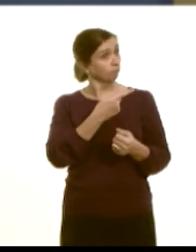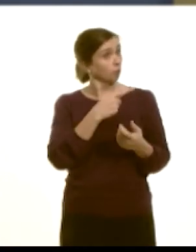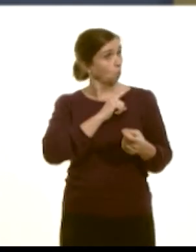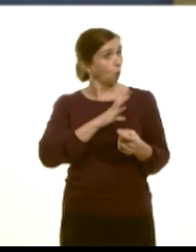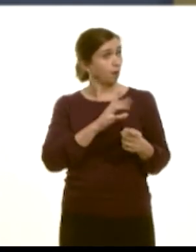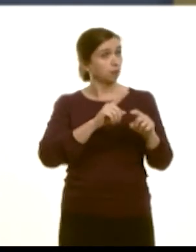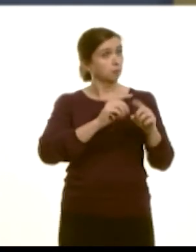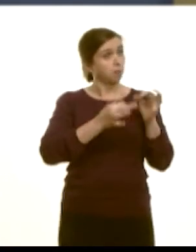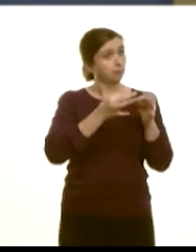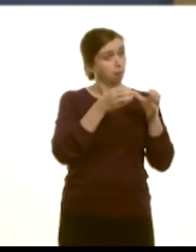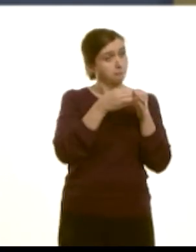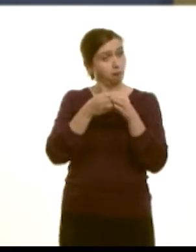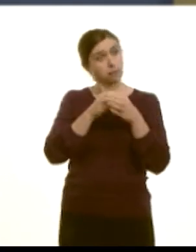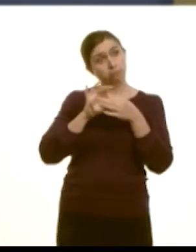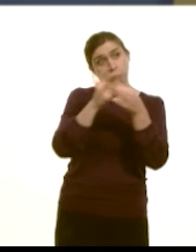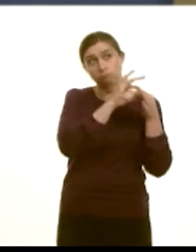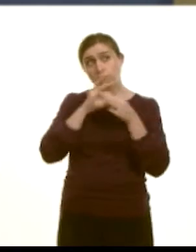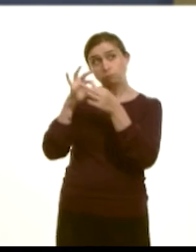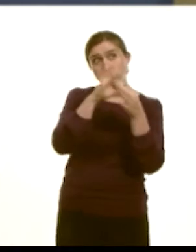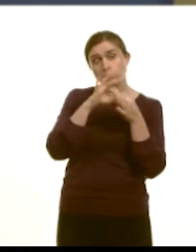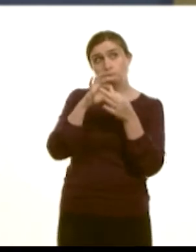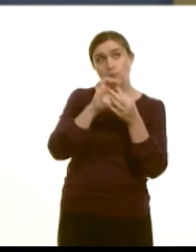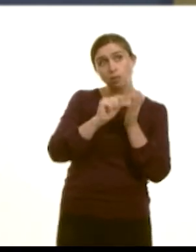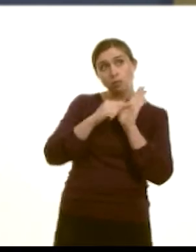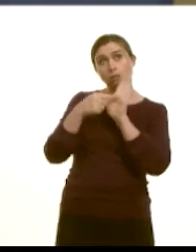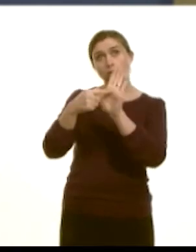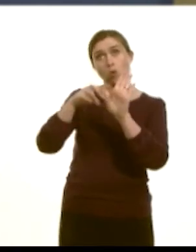all-Wales position on this question.